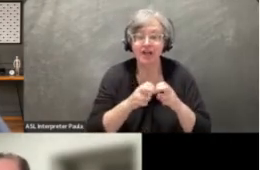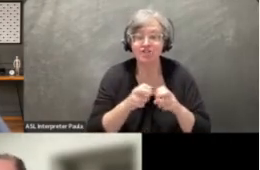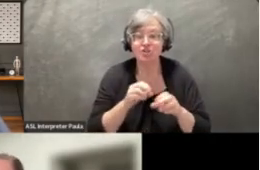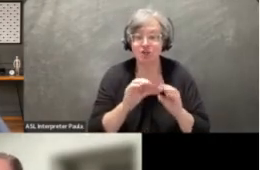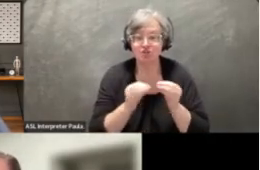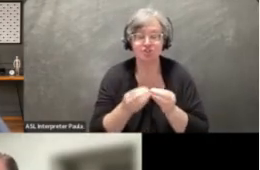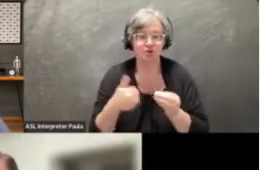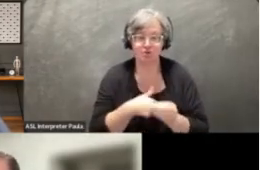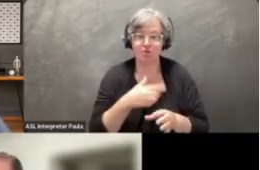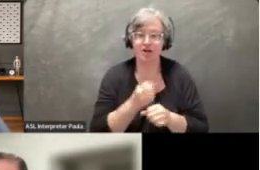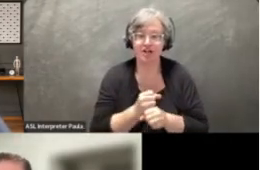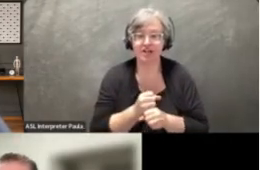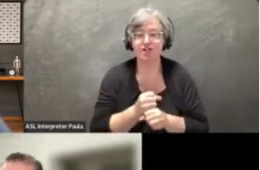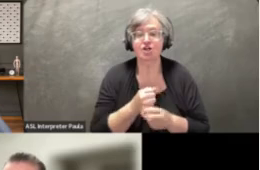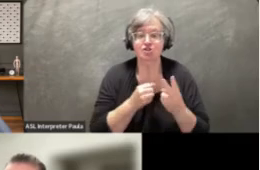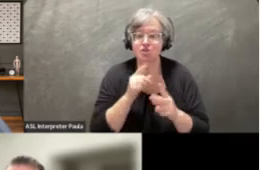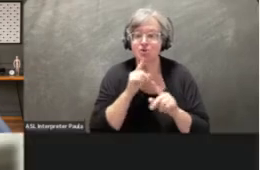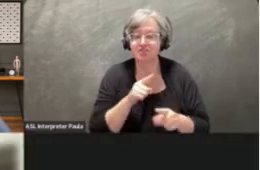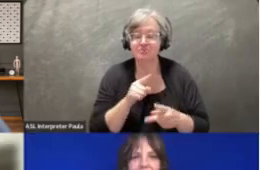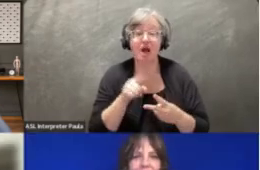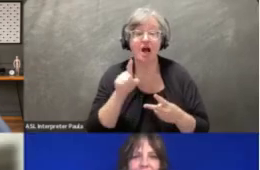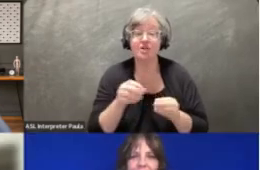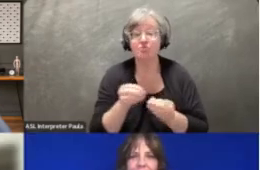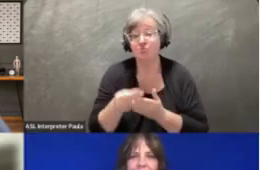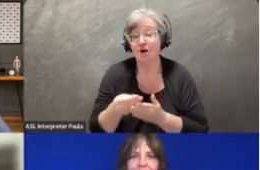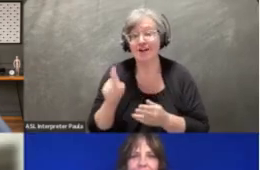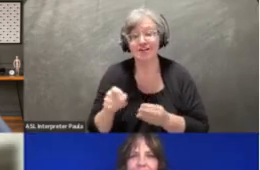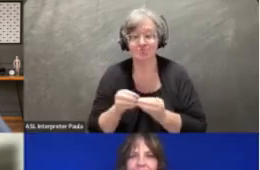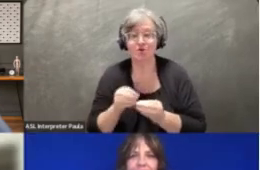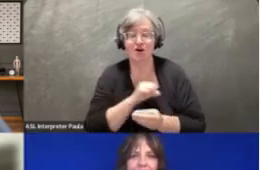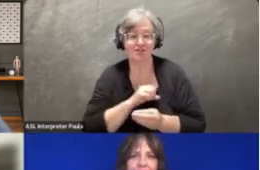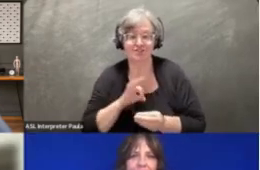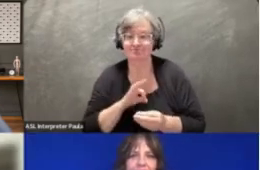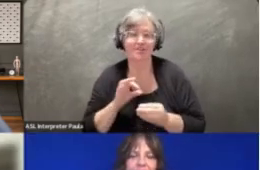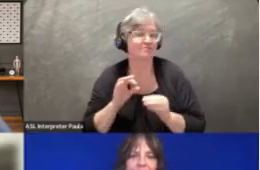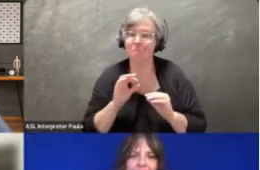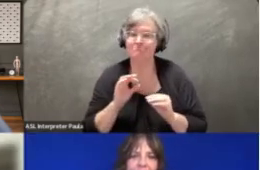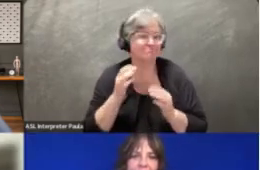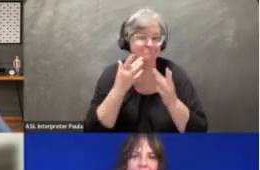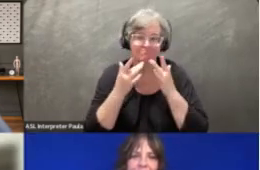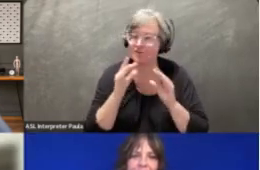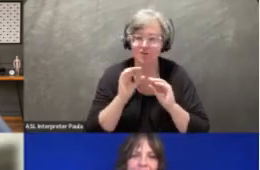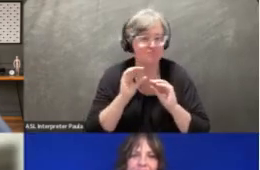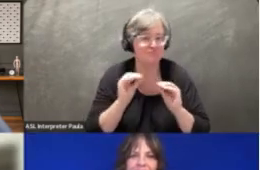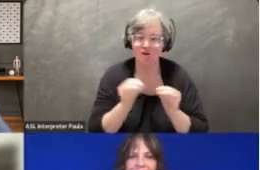responses, I need more money or I need more staff. Reality is there is no more money, there is no more staff. So what can we do